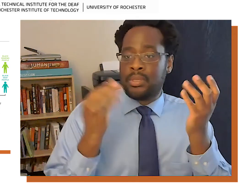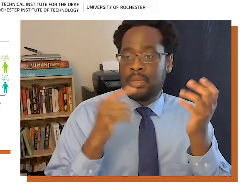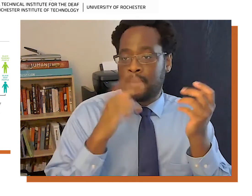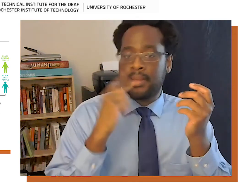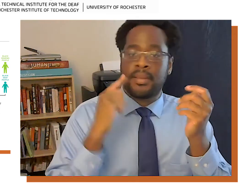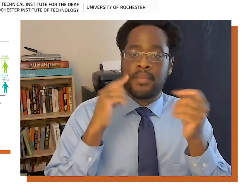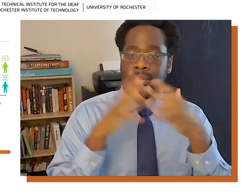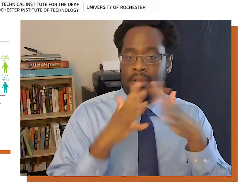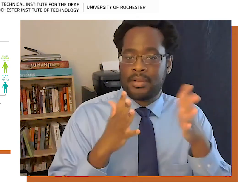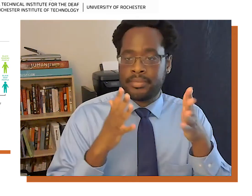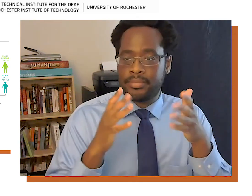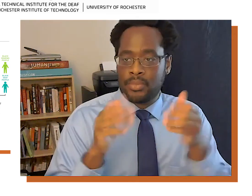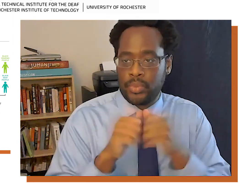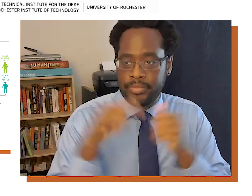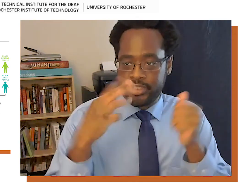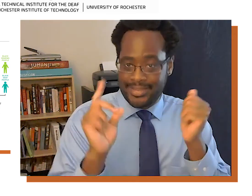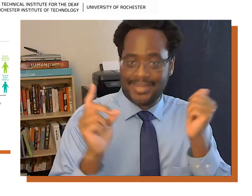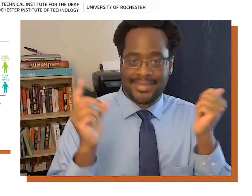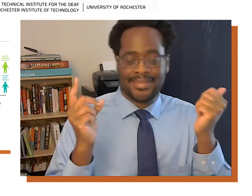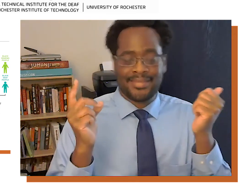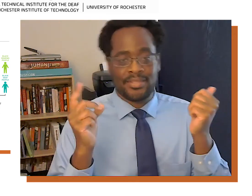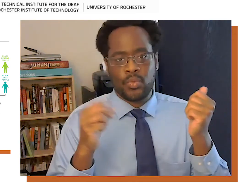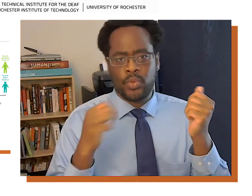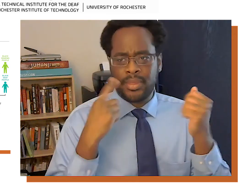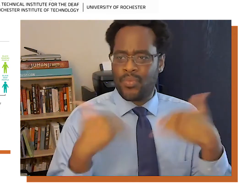so there are 14 Black Deaf Americans with PhDs.